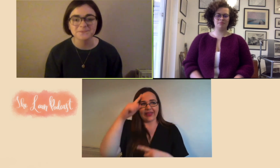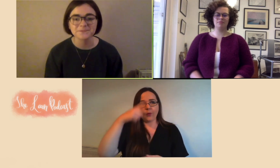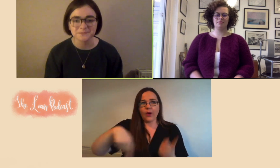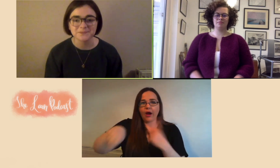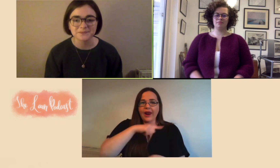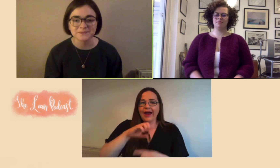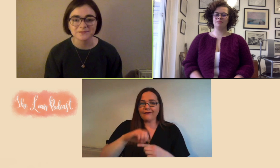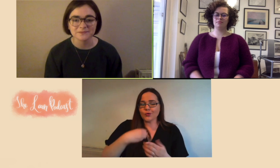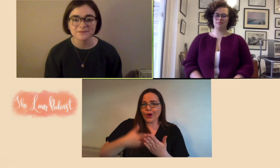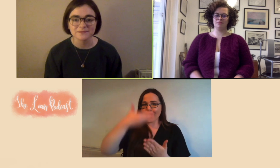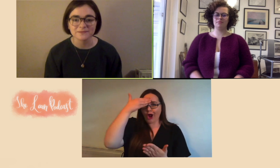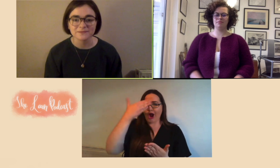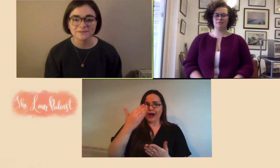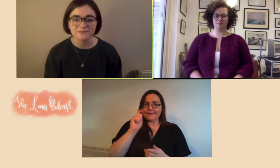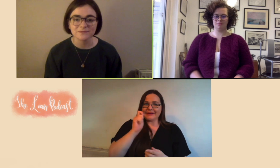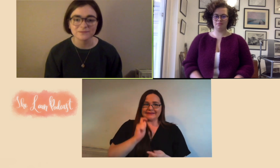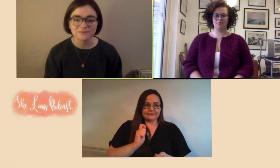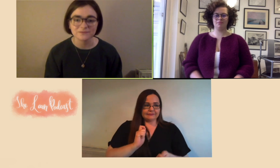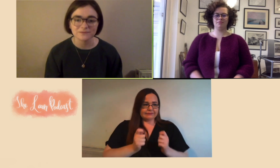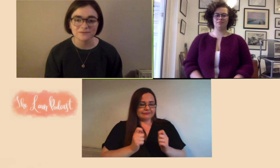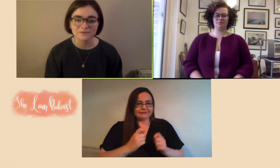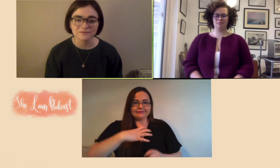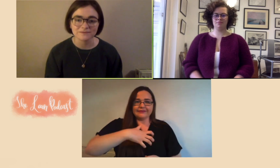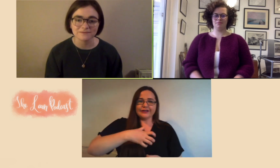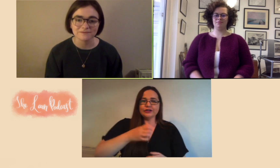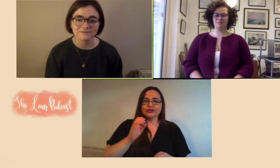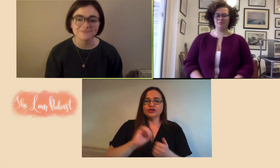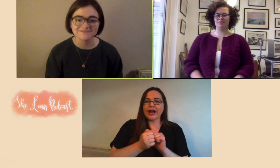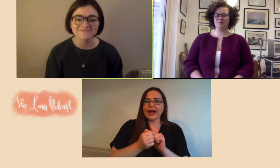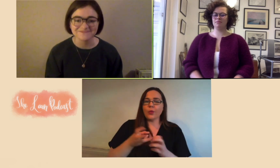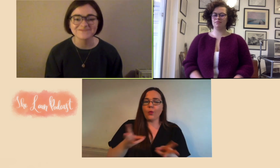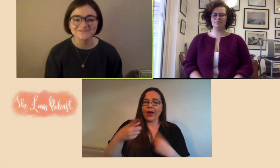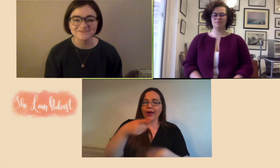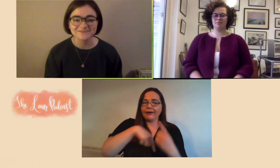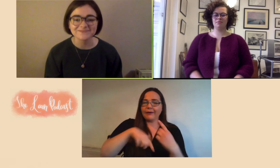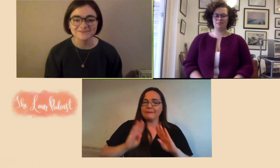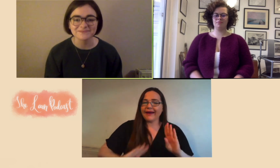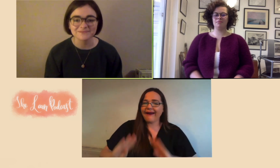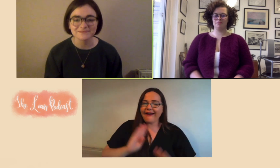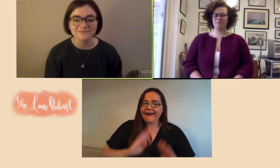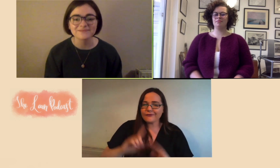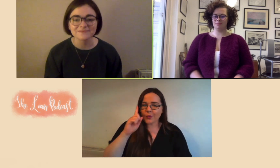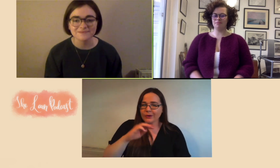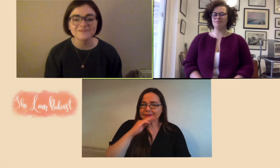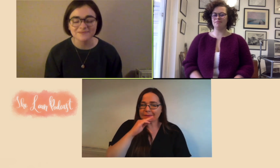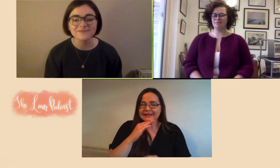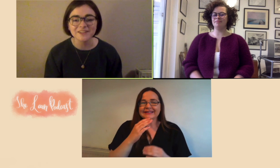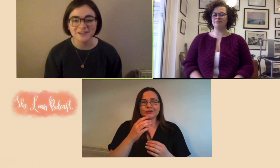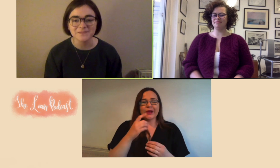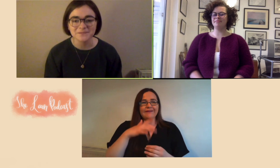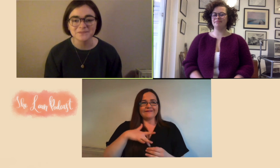And I think we all have to learn how to adapt and I suppose, change our own style. Do you know what I mean?